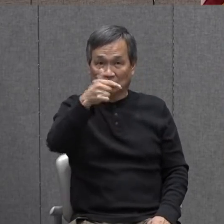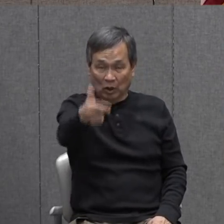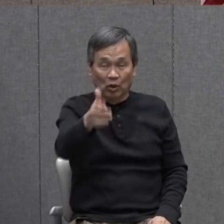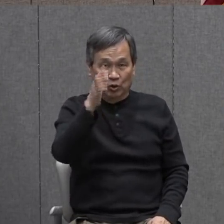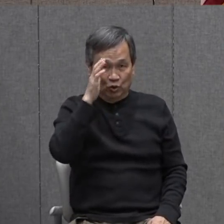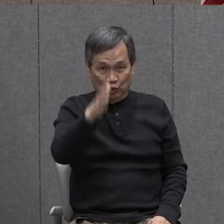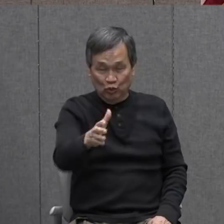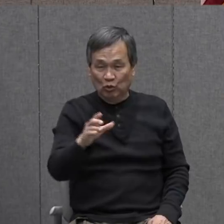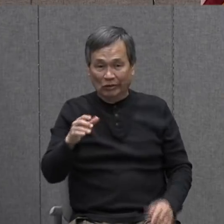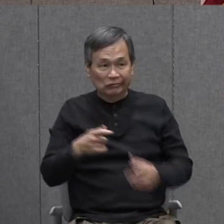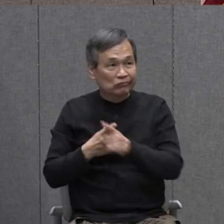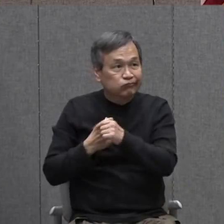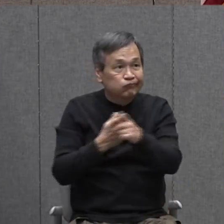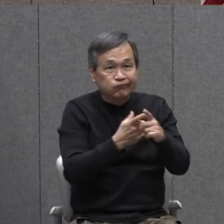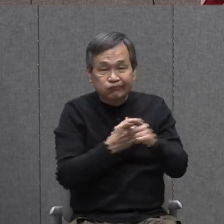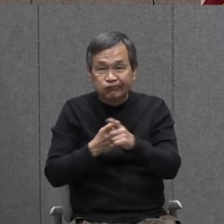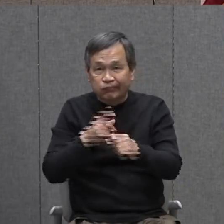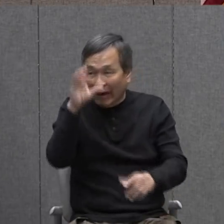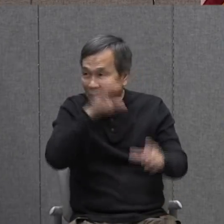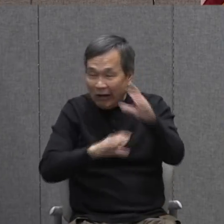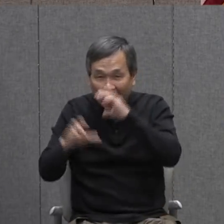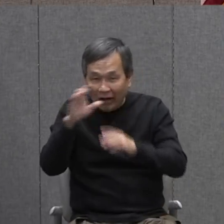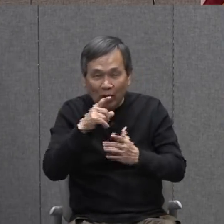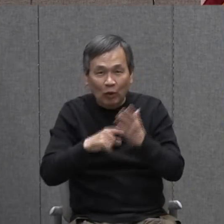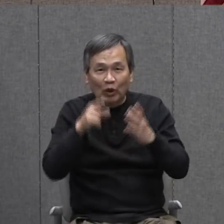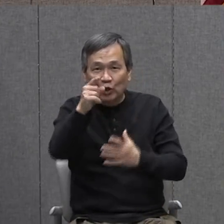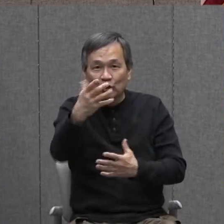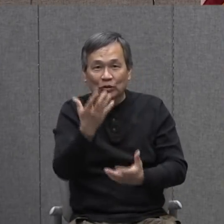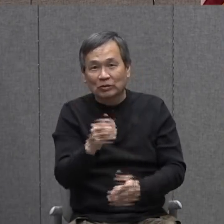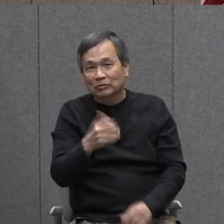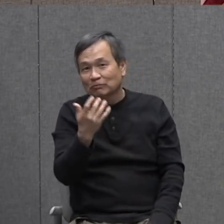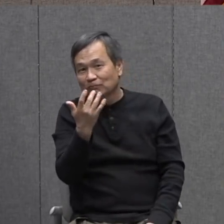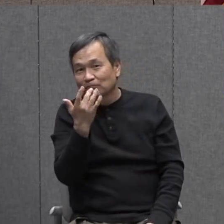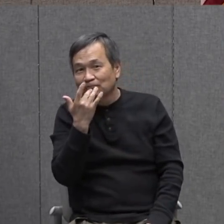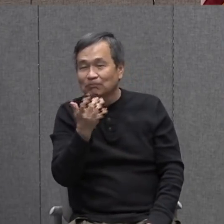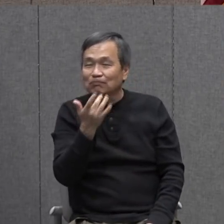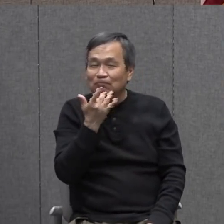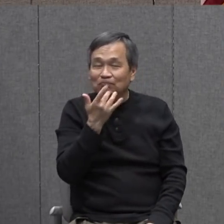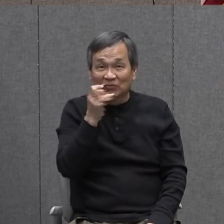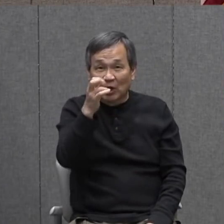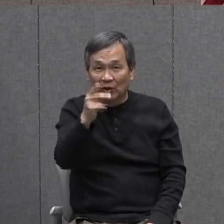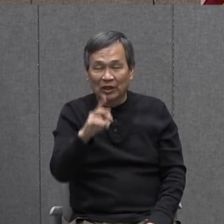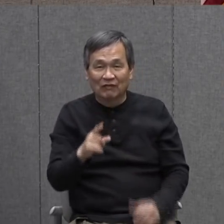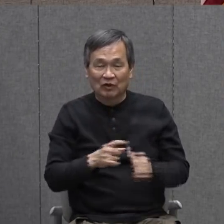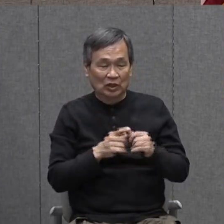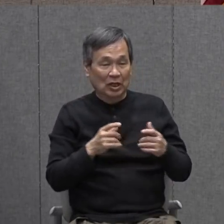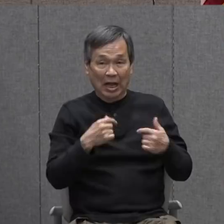what you're gonna make or what you're gonna grab. My first object is a bowl that I made